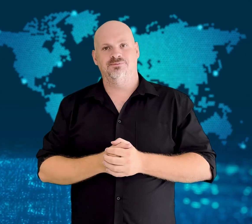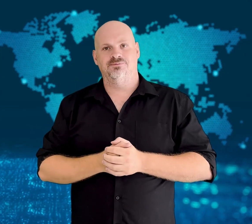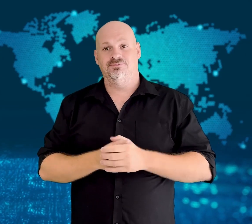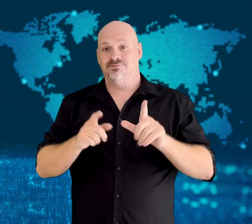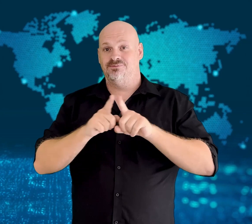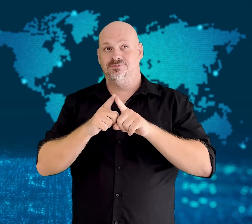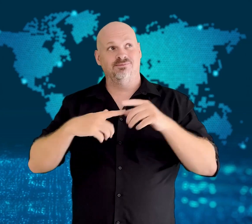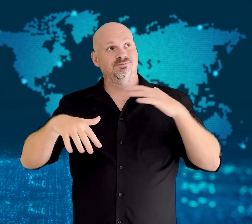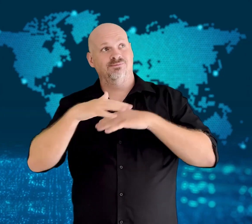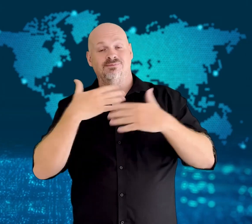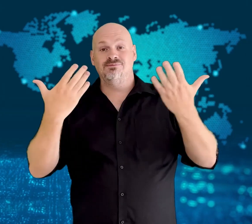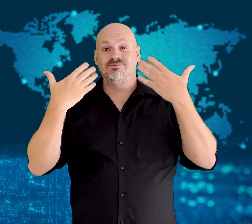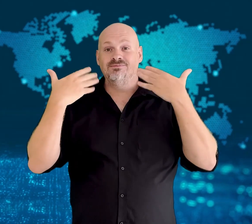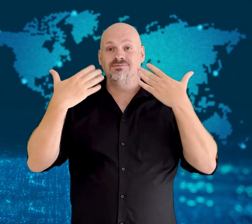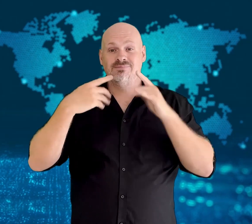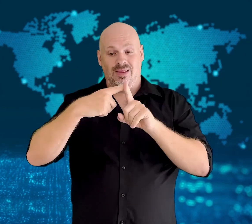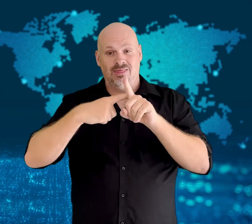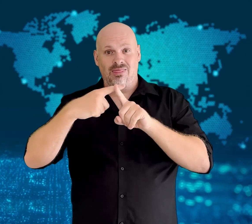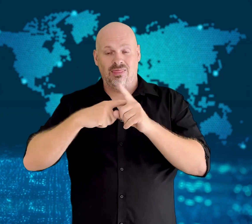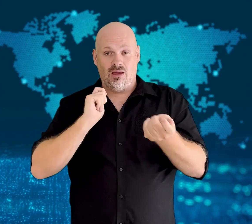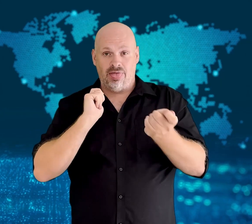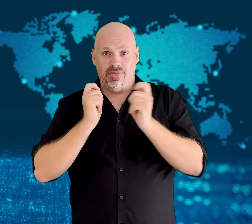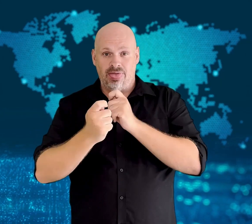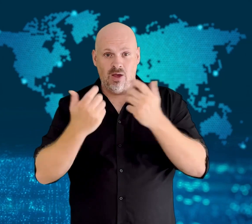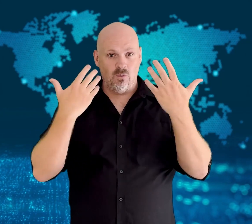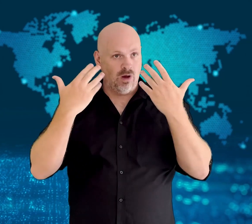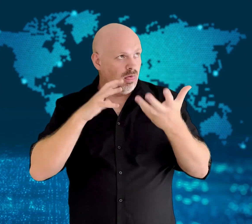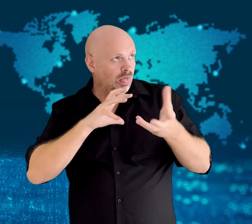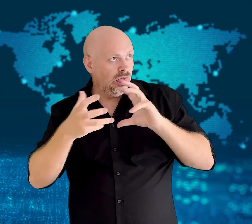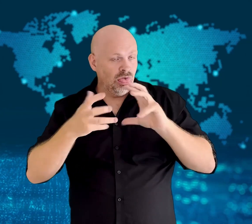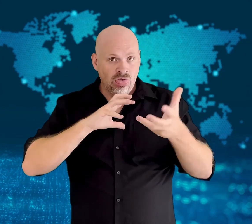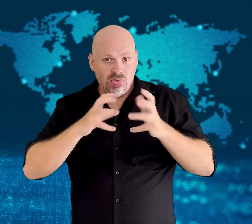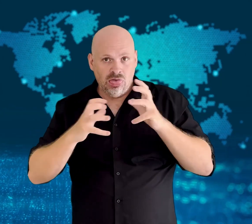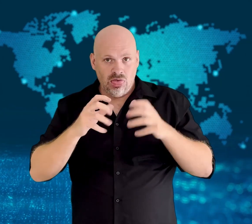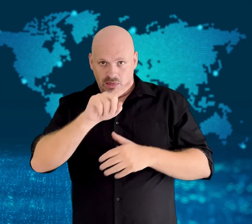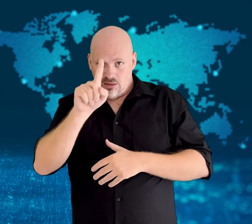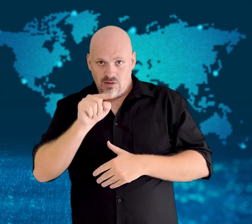Global warming has brought with it less predictability.